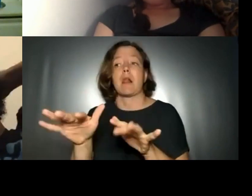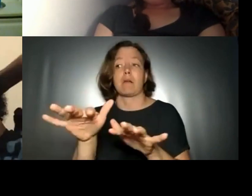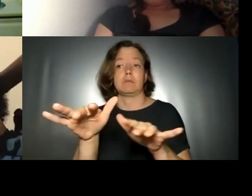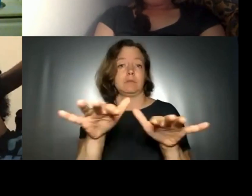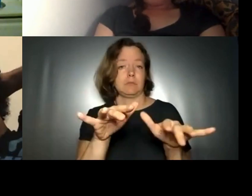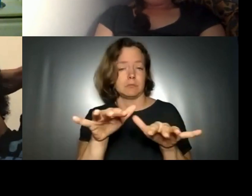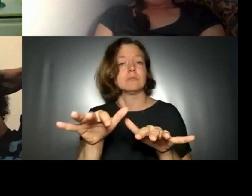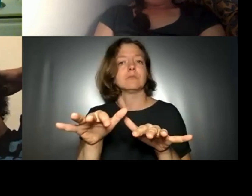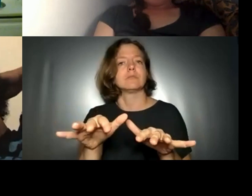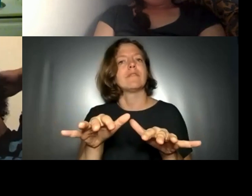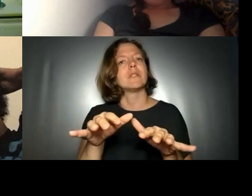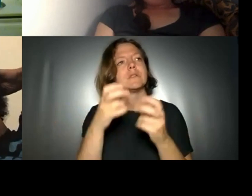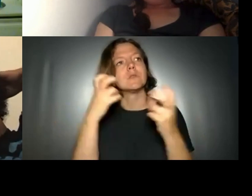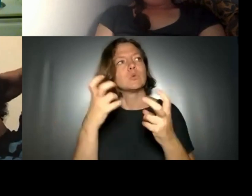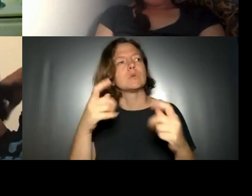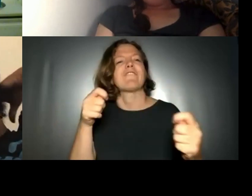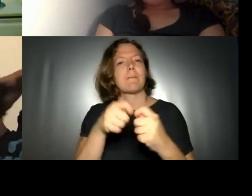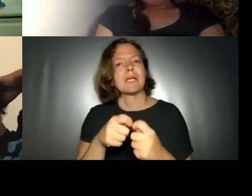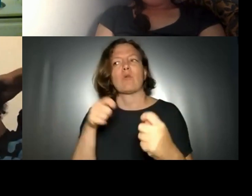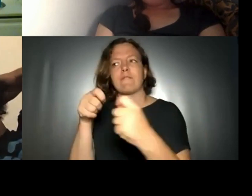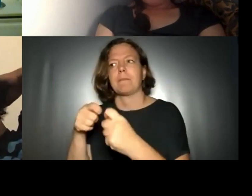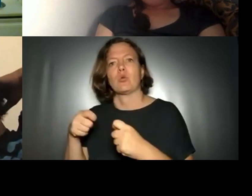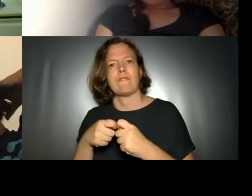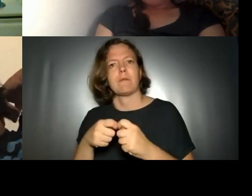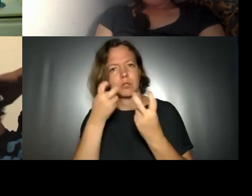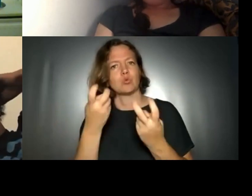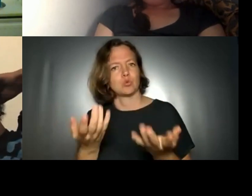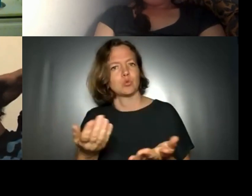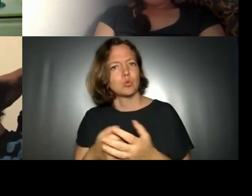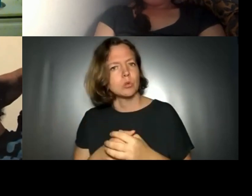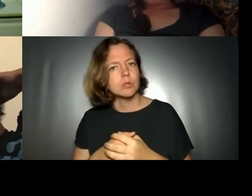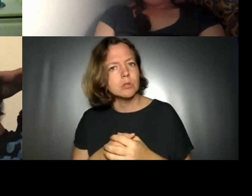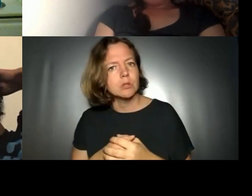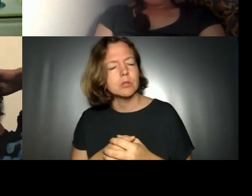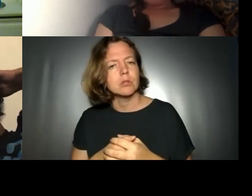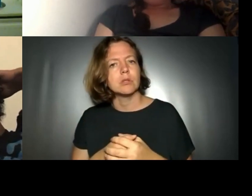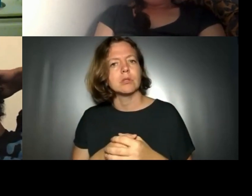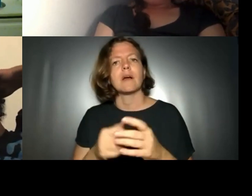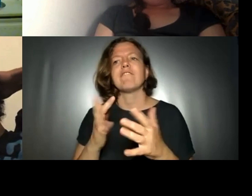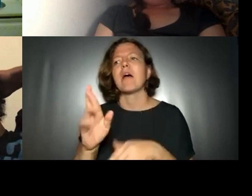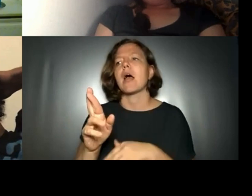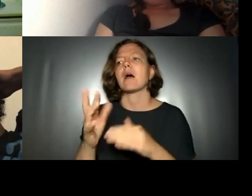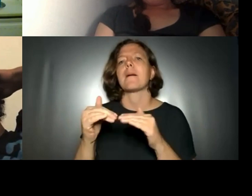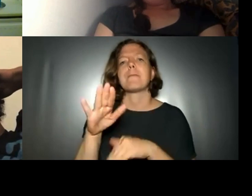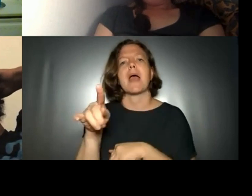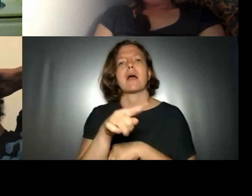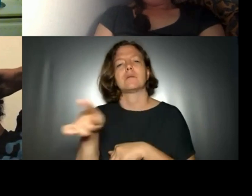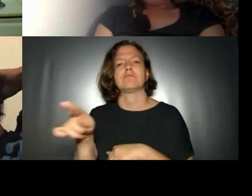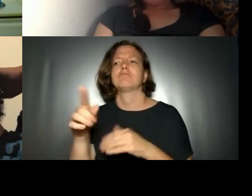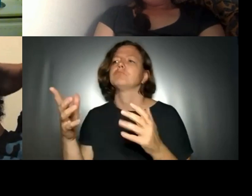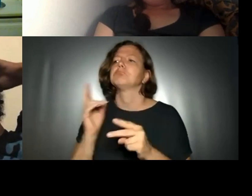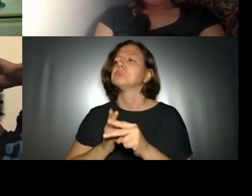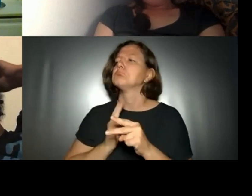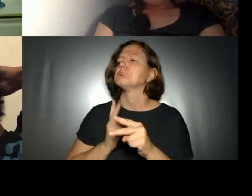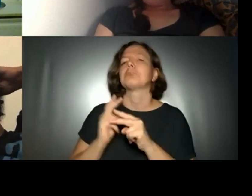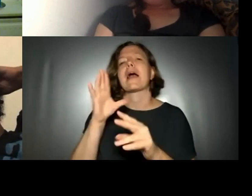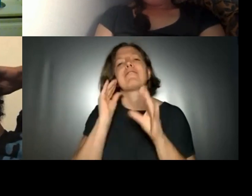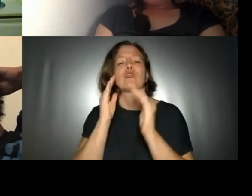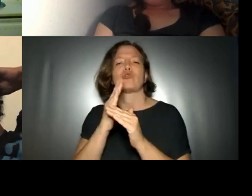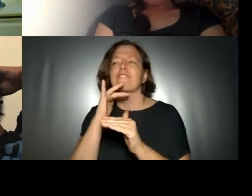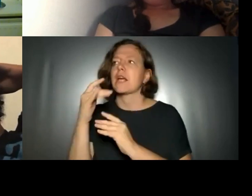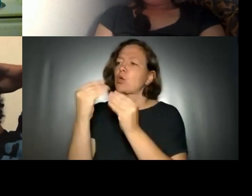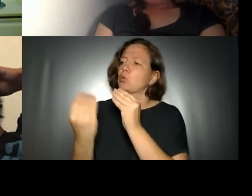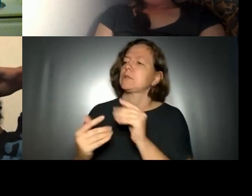Because also I think like a lot of more established or well known crip artists, they're very, very happy to like coach